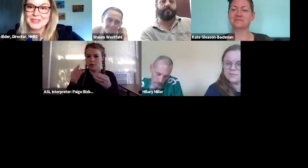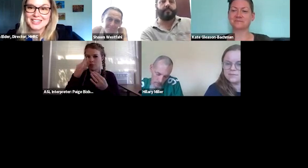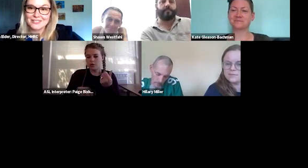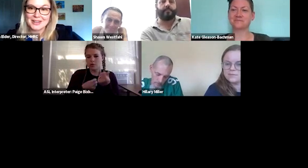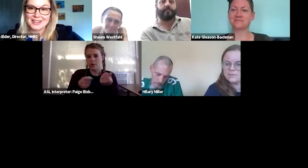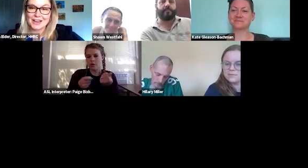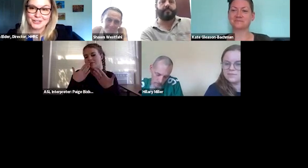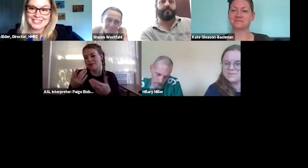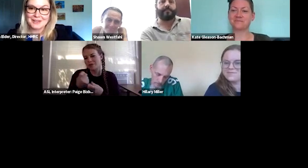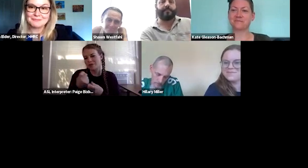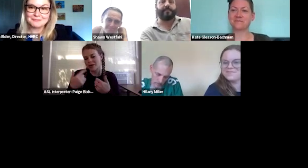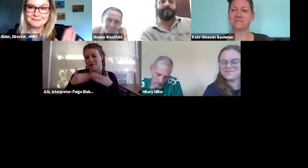So thanks everybody, have a great day.